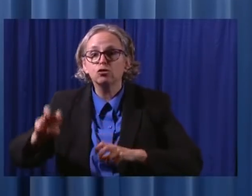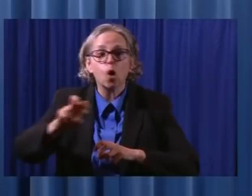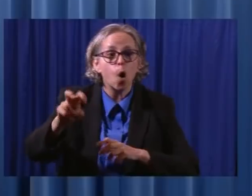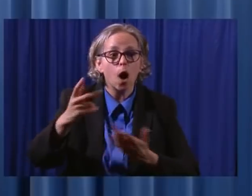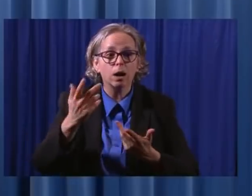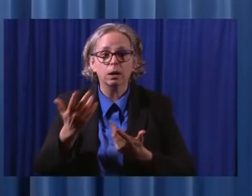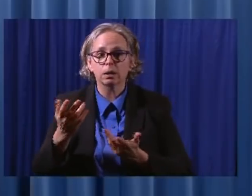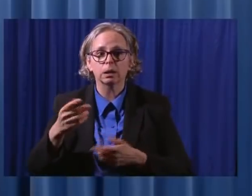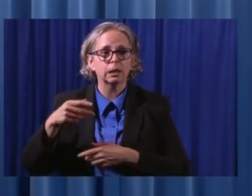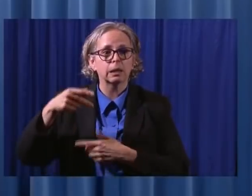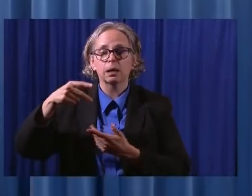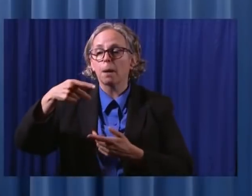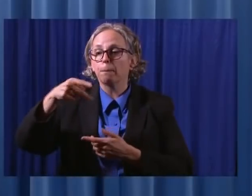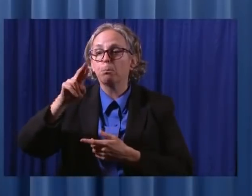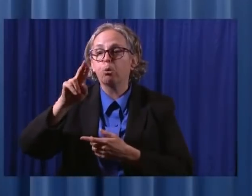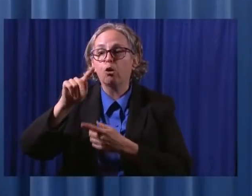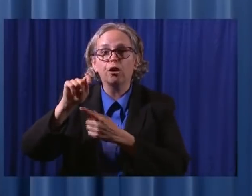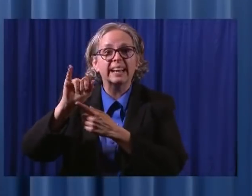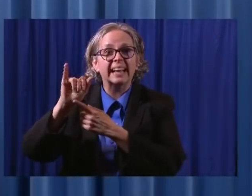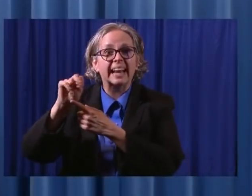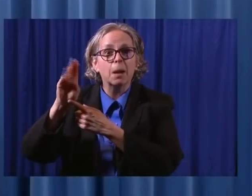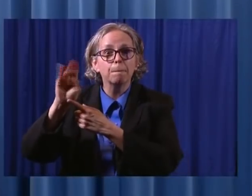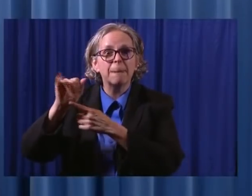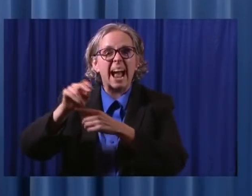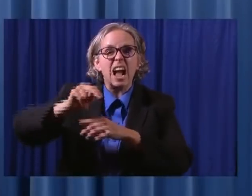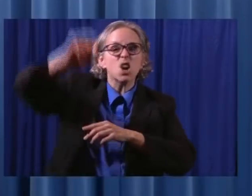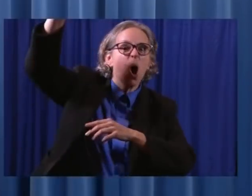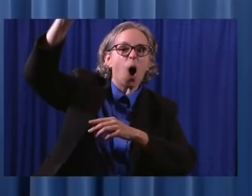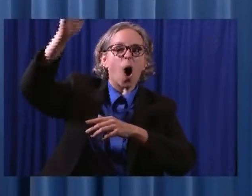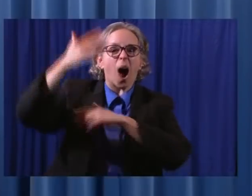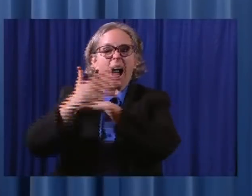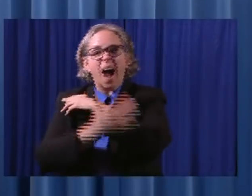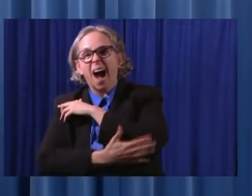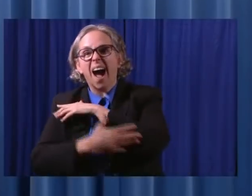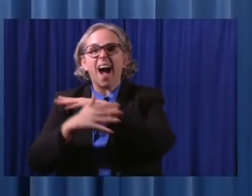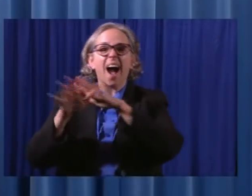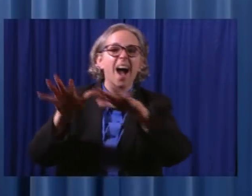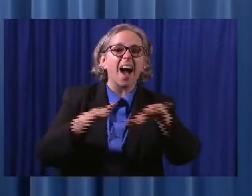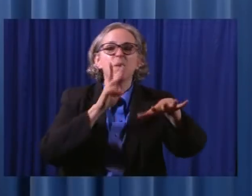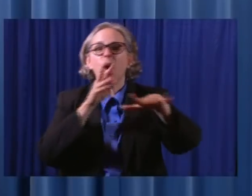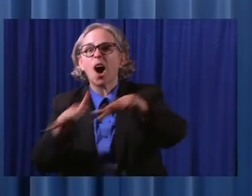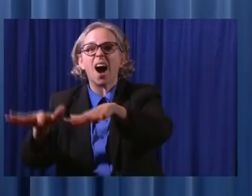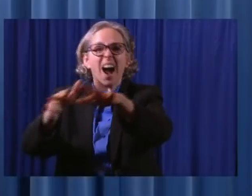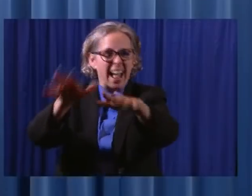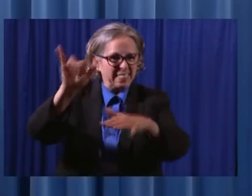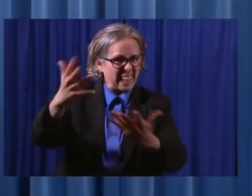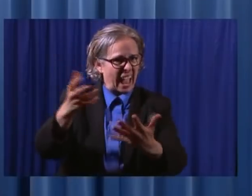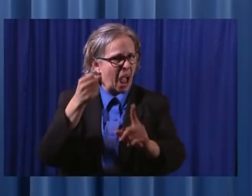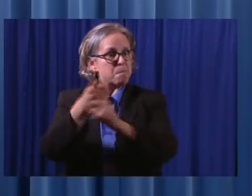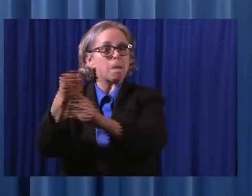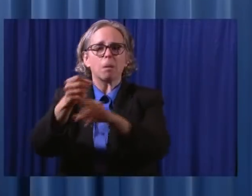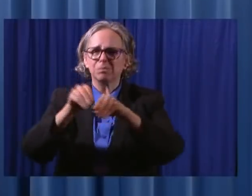RESTAURANTS. IT IS SPREADING AT TOURIST DESTINATIONS, PUT IN BAY, FOR EXAMPLE. IT IS SPREADING BECAUSE PEOPLE